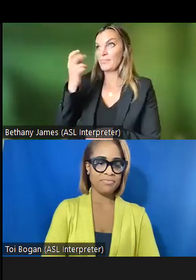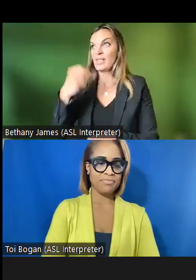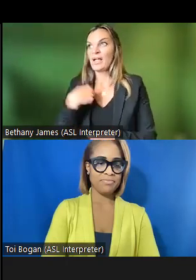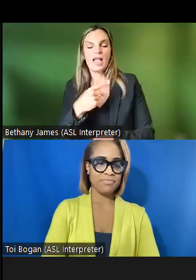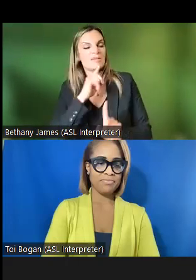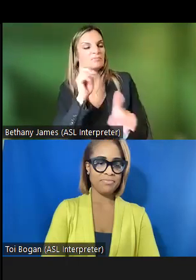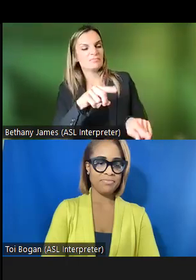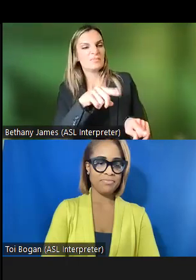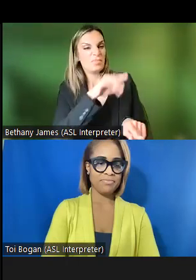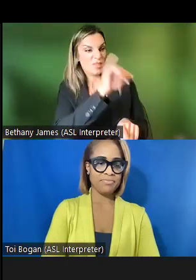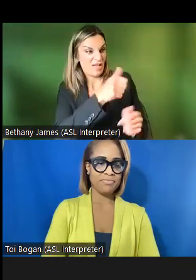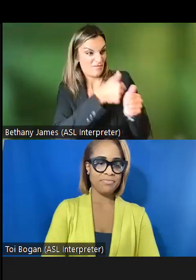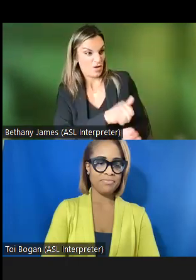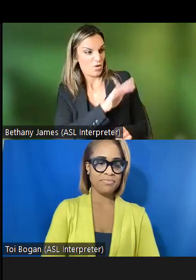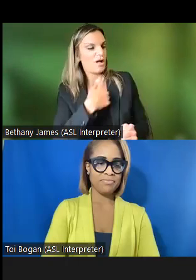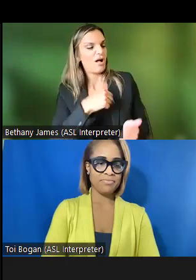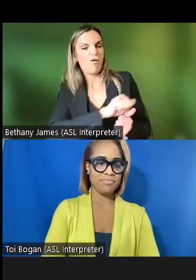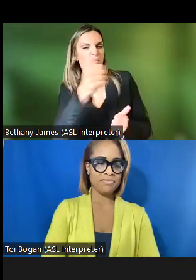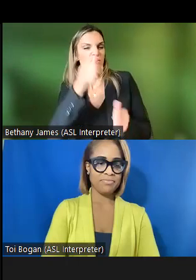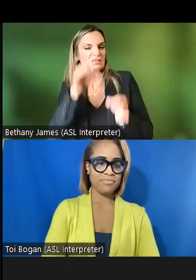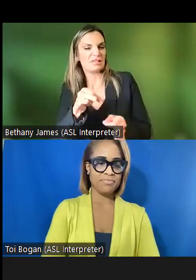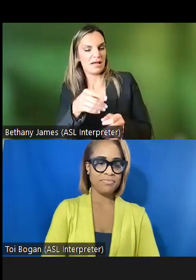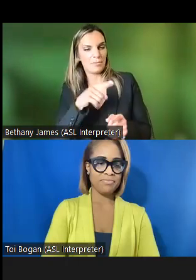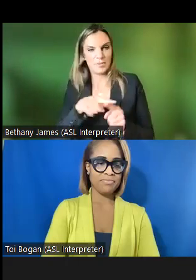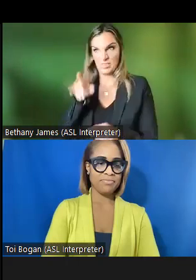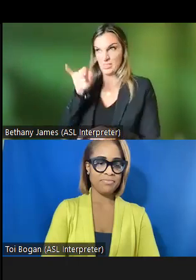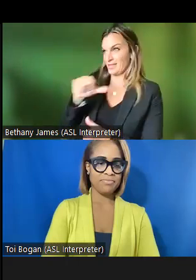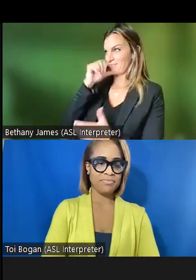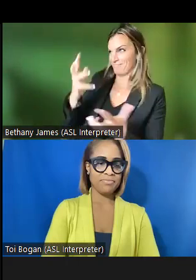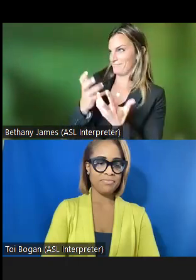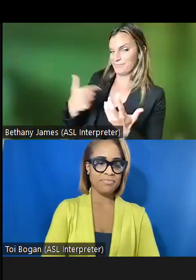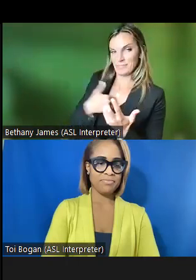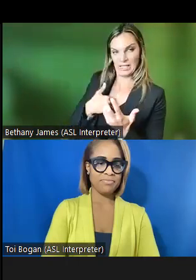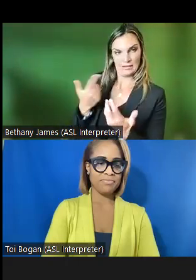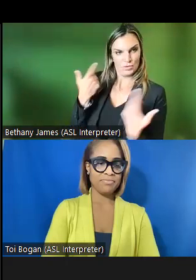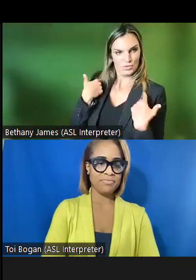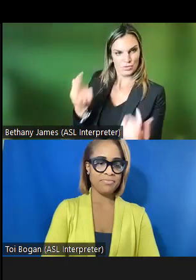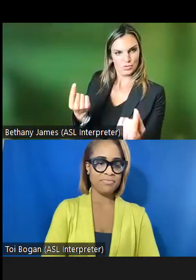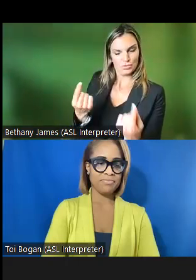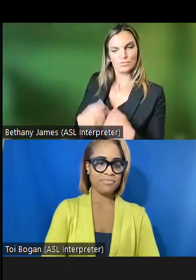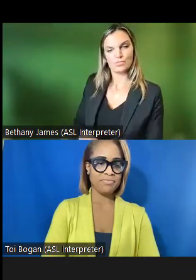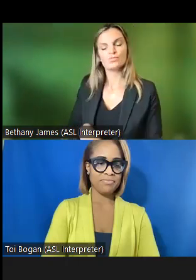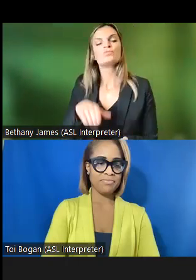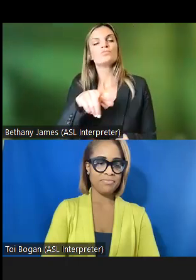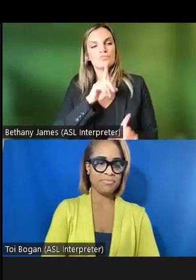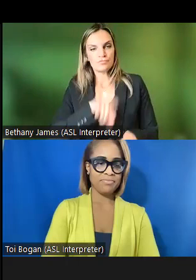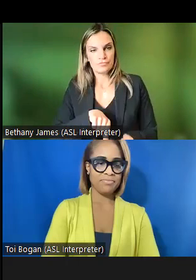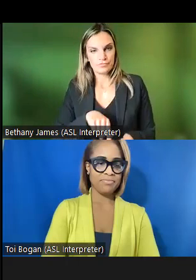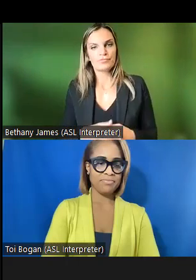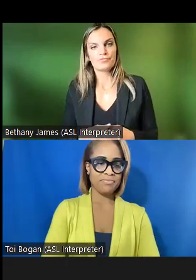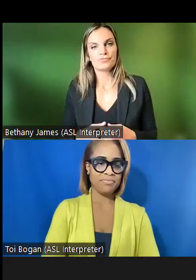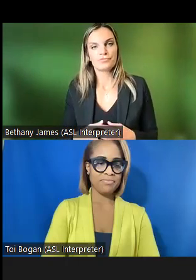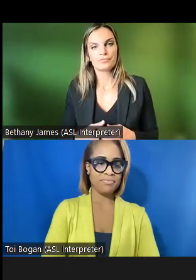So if what you if you request a very specific accommodation and the I'll just say provider